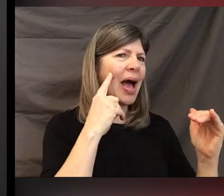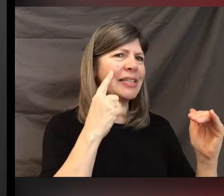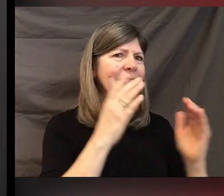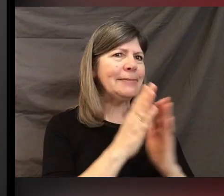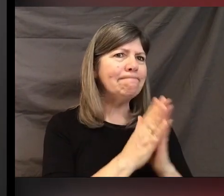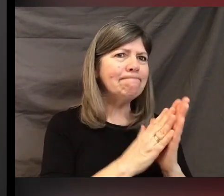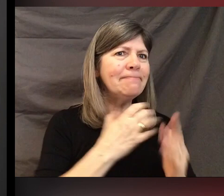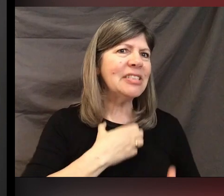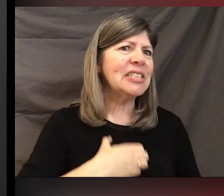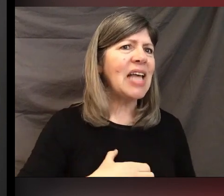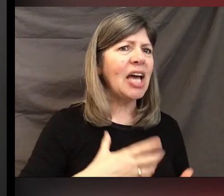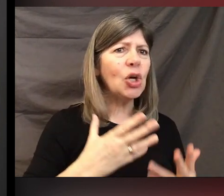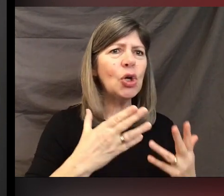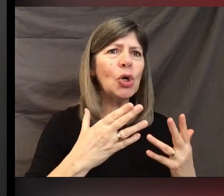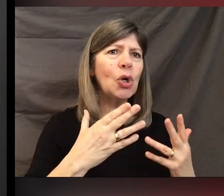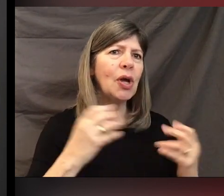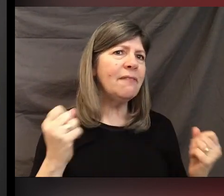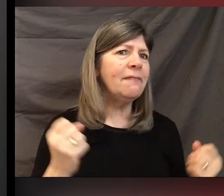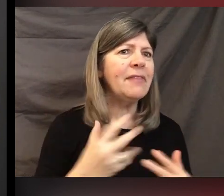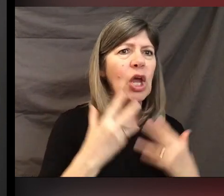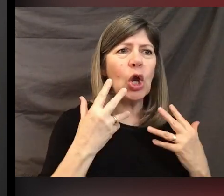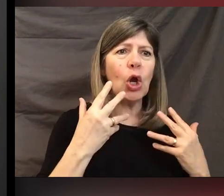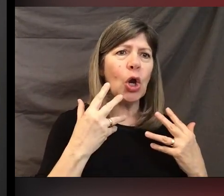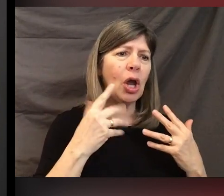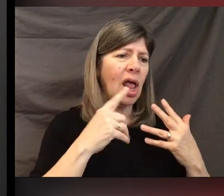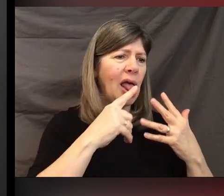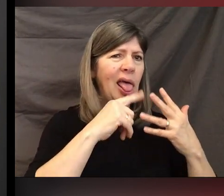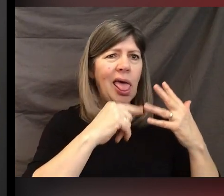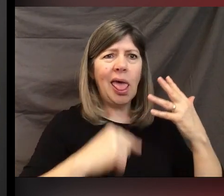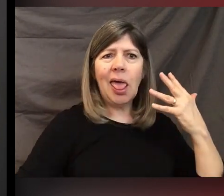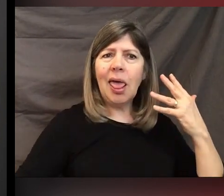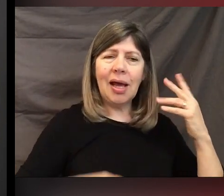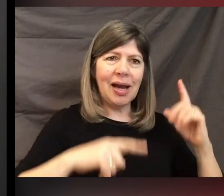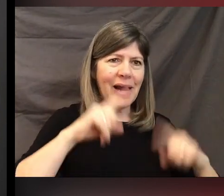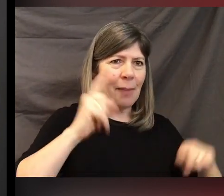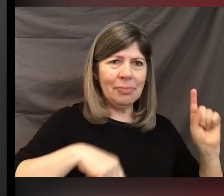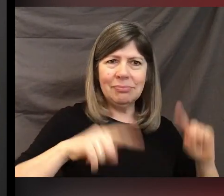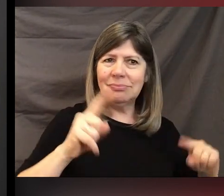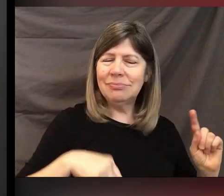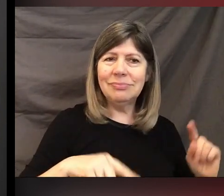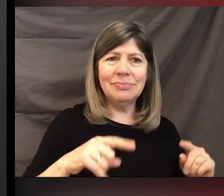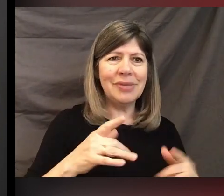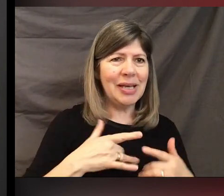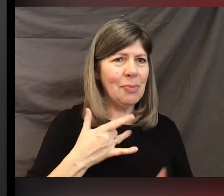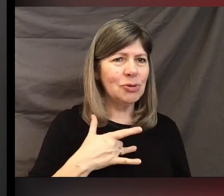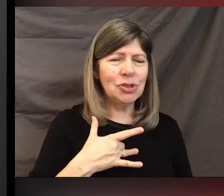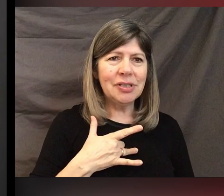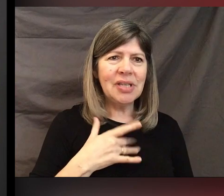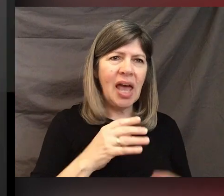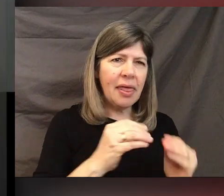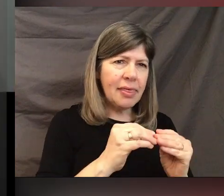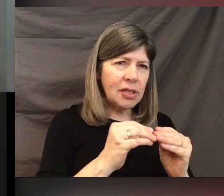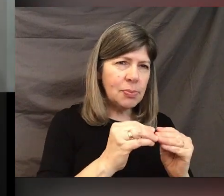there is fear, there is just complex emotions, there is still more to this person, there is something else.